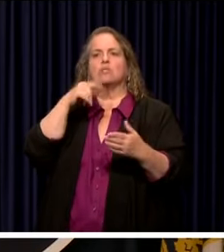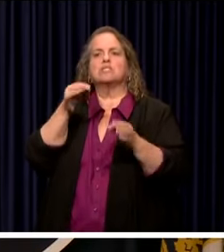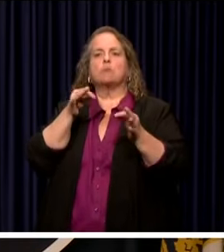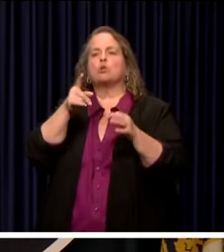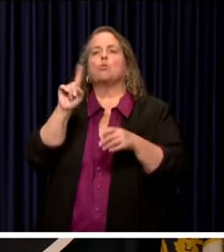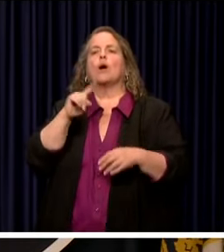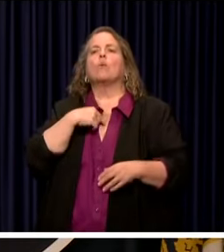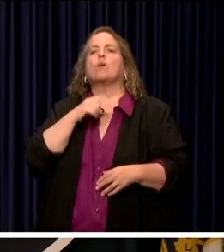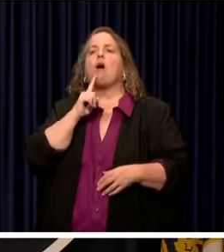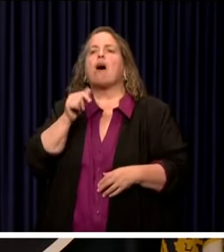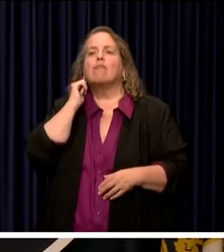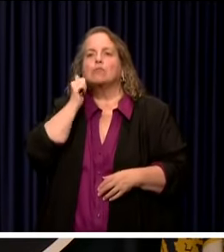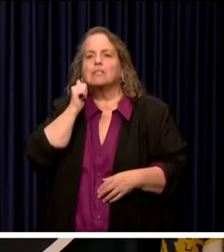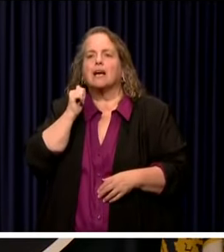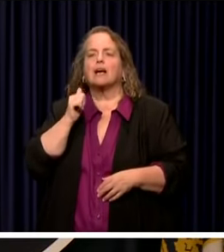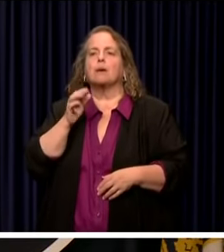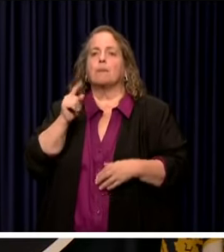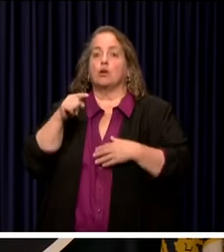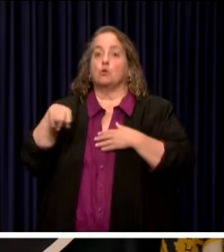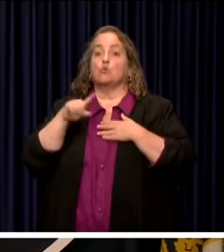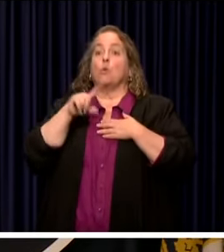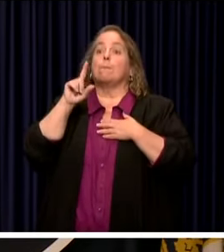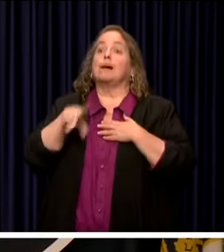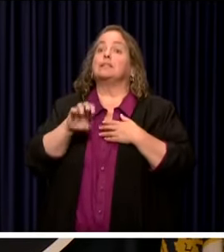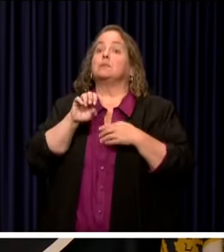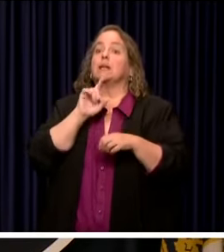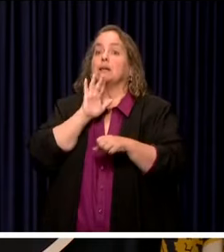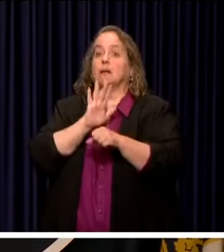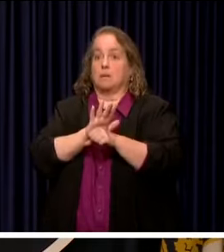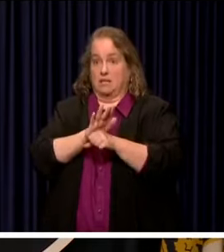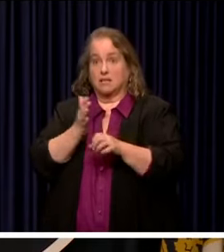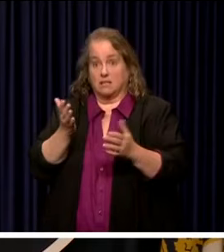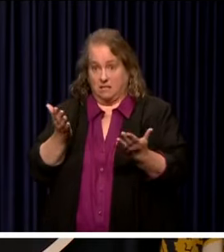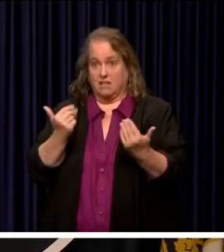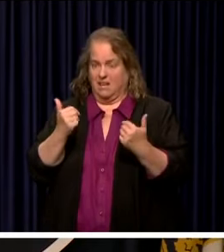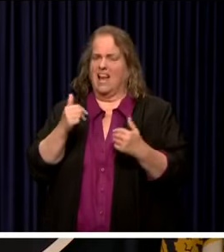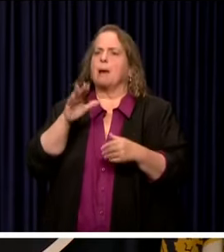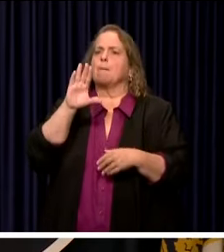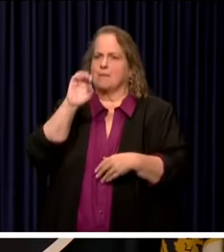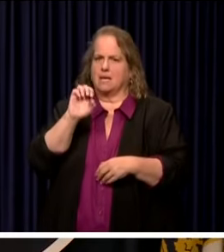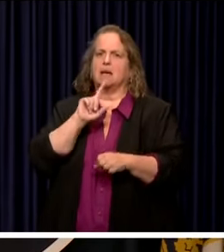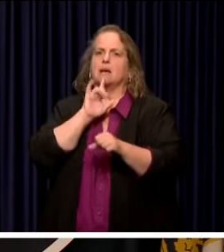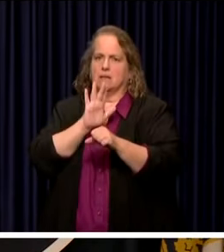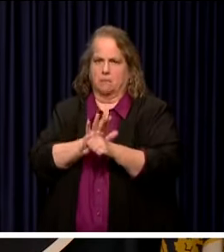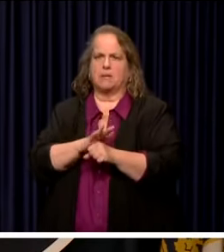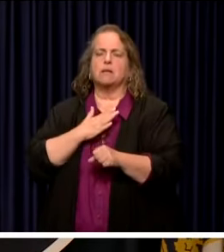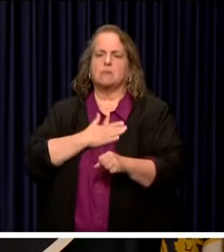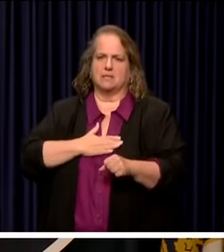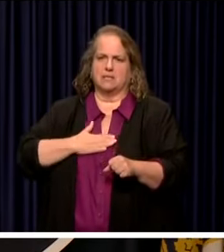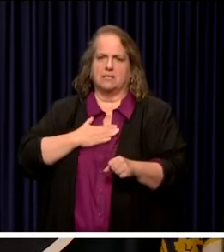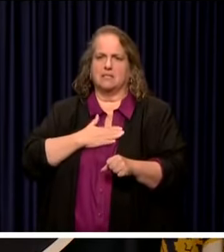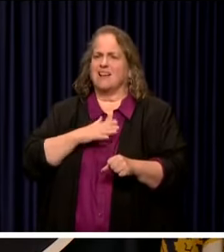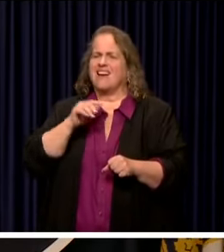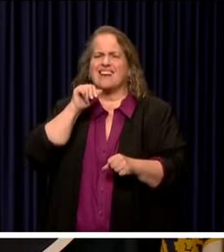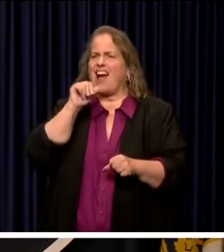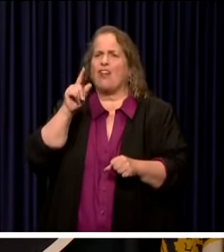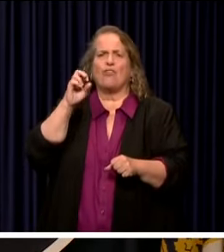DOING. SOME STATES MAY NOT FOLLOW THIS, BUT IF EVERY PUBLIC HEALTH OFFICIAL TELLS US IT'S WHAT